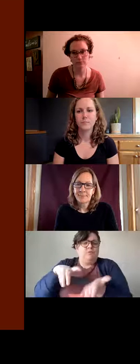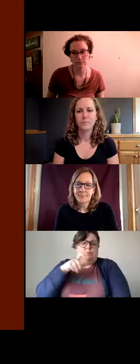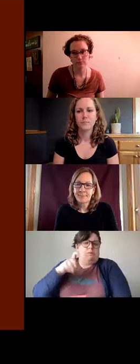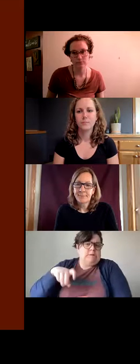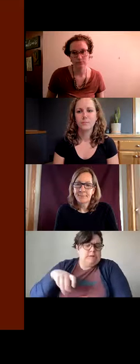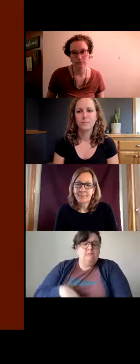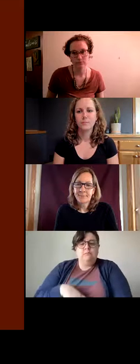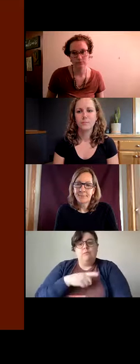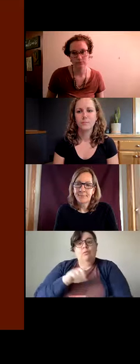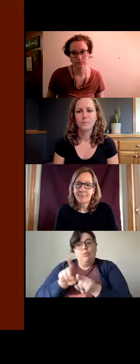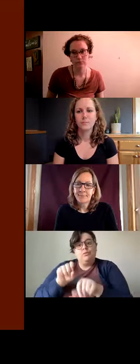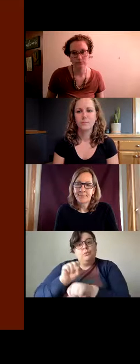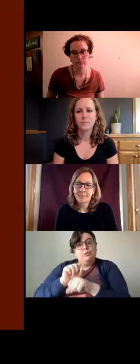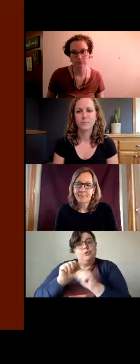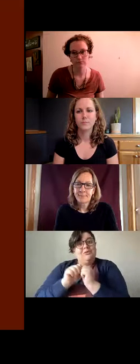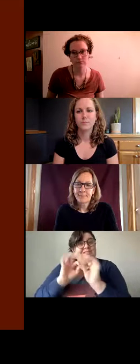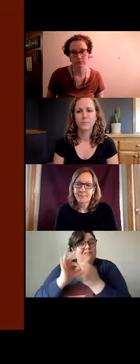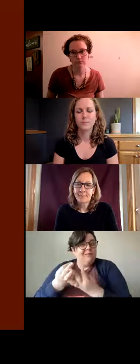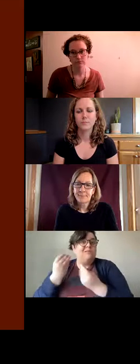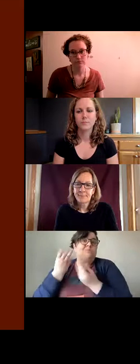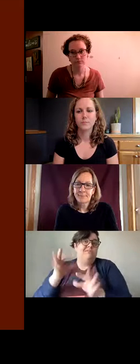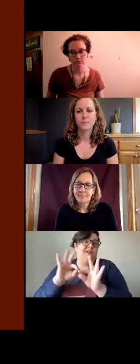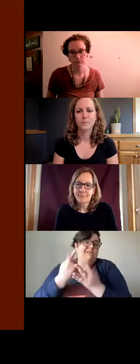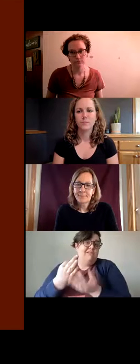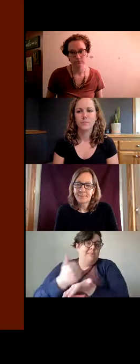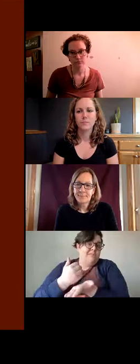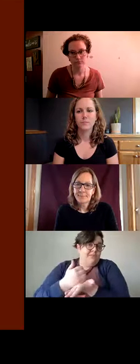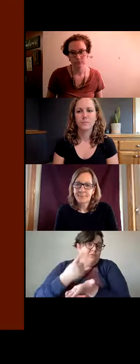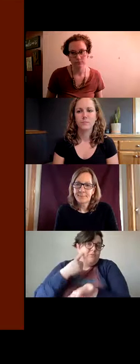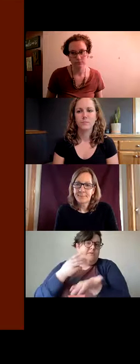approach for our students who need those services. They also work with families to